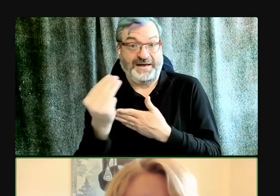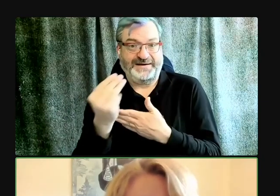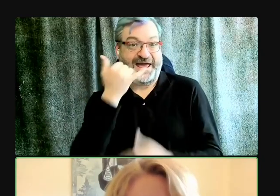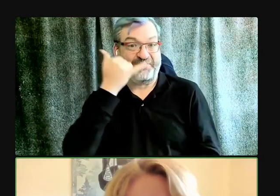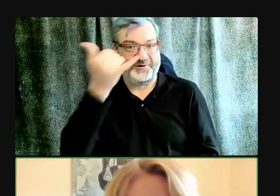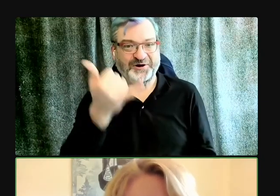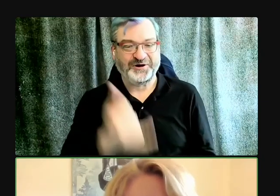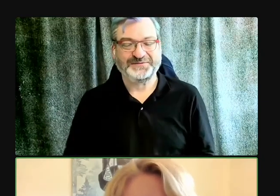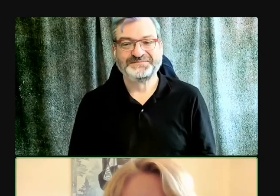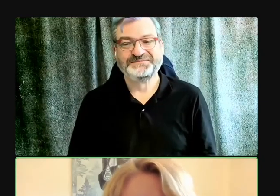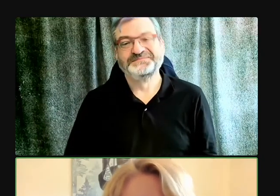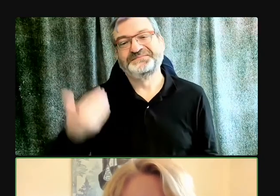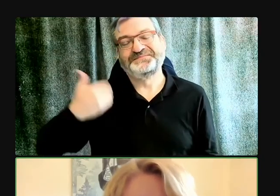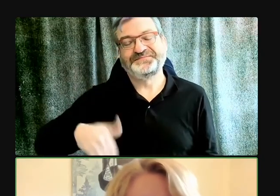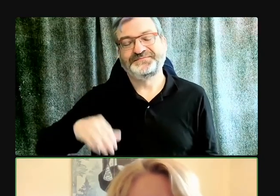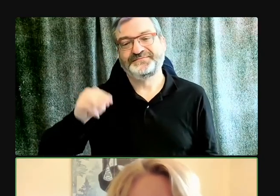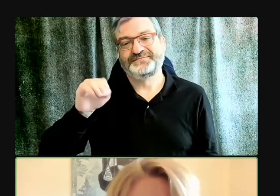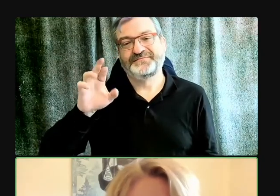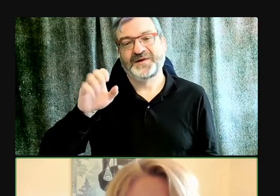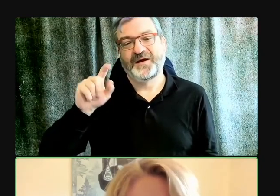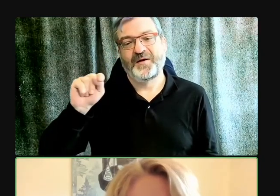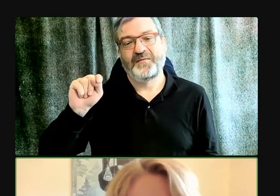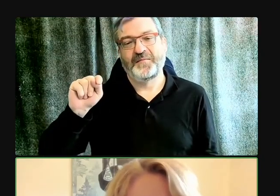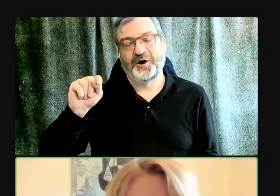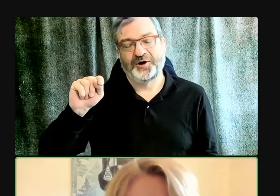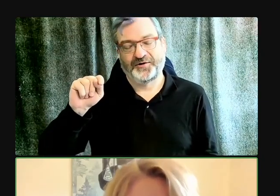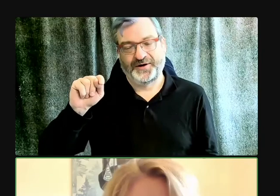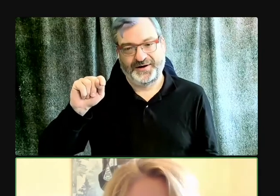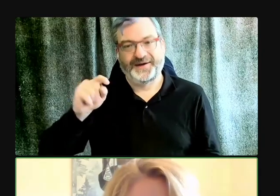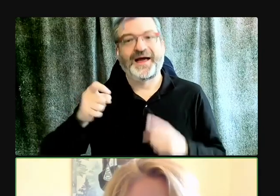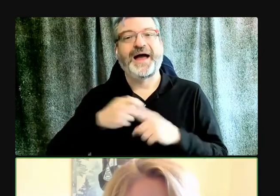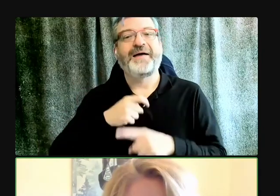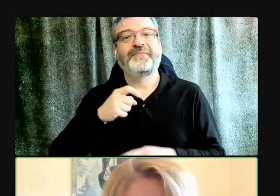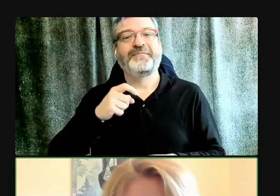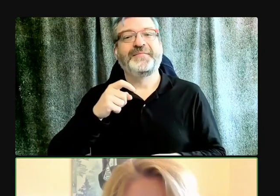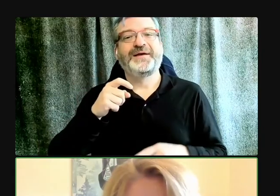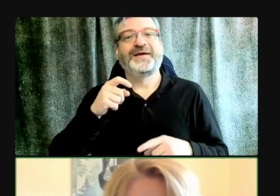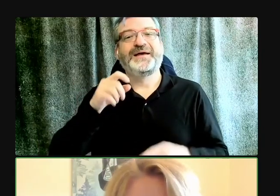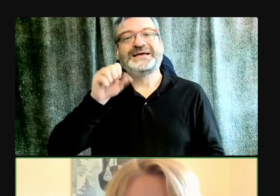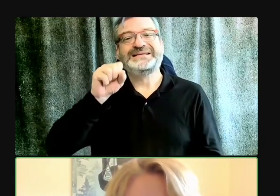and I'm the curator of public programs at the Museum of Fine Arts in St. Petersburg, Florida.